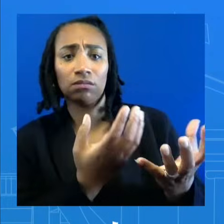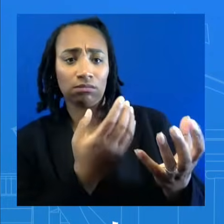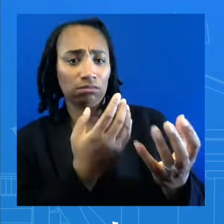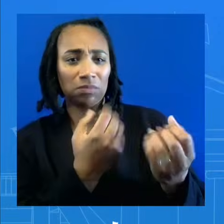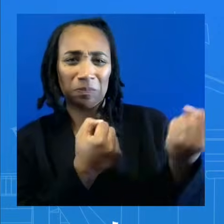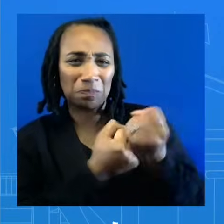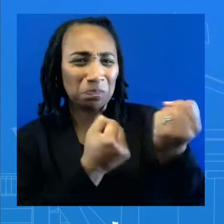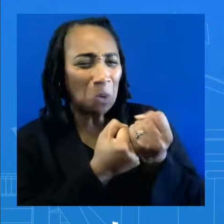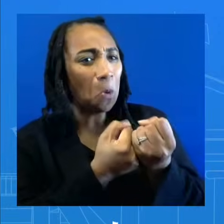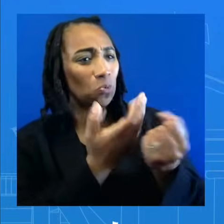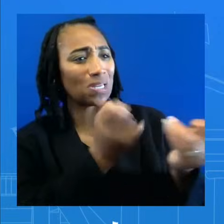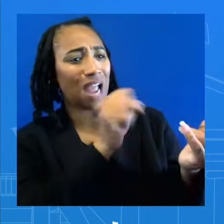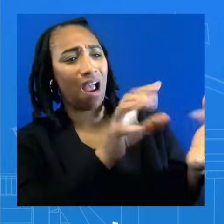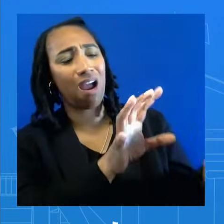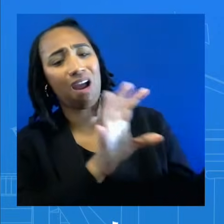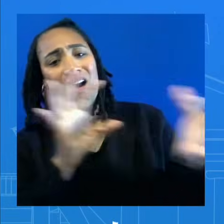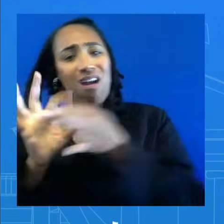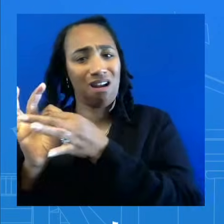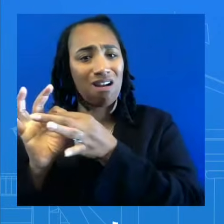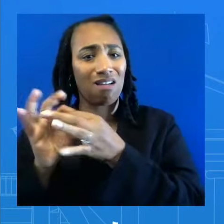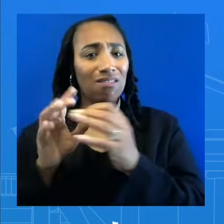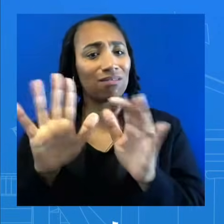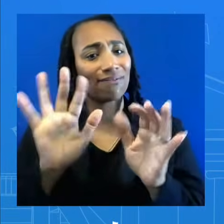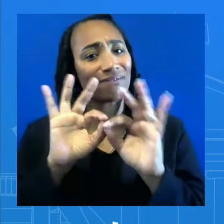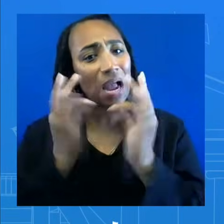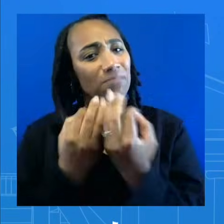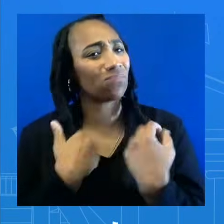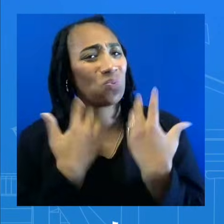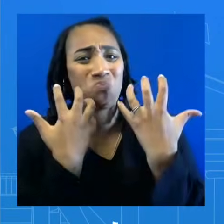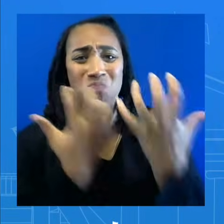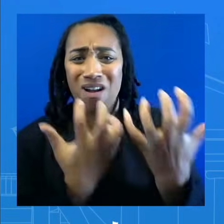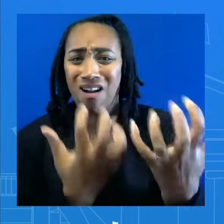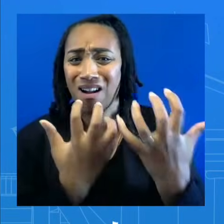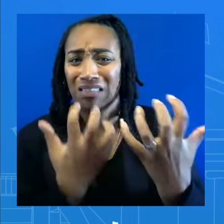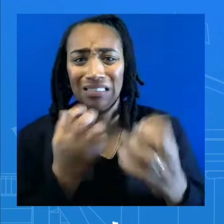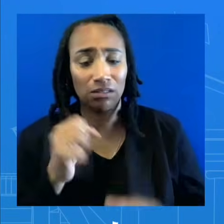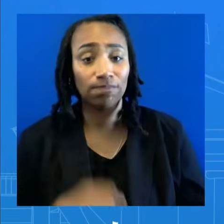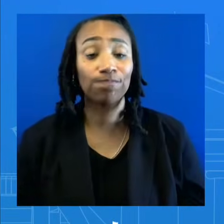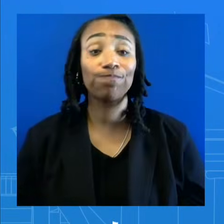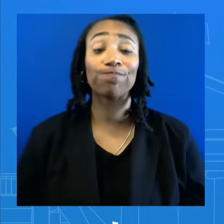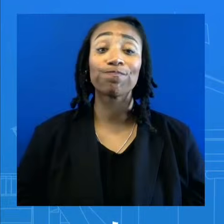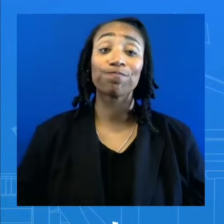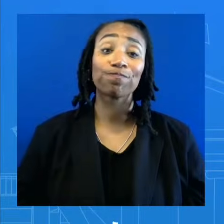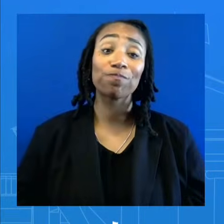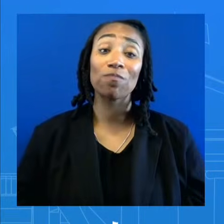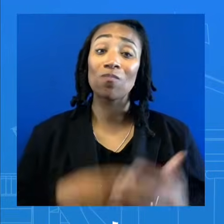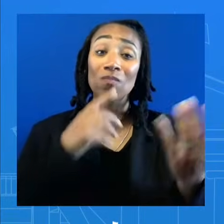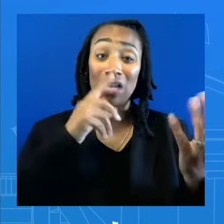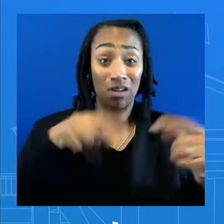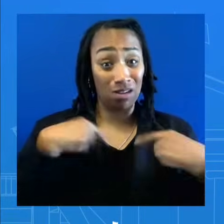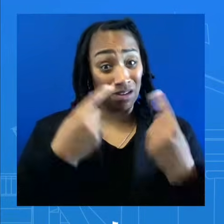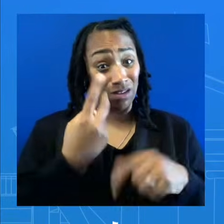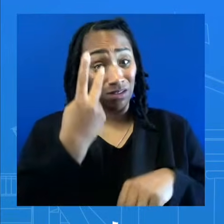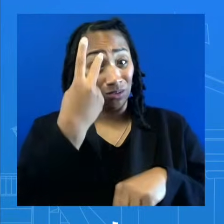Would we like to have had more information in the last 40, 48, 72 hours? You betcha. And we're working hard.